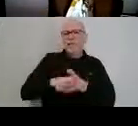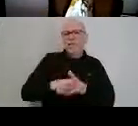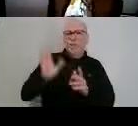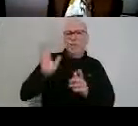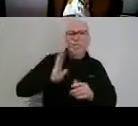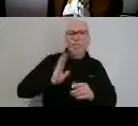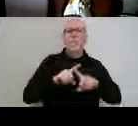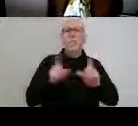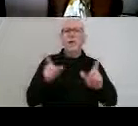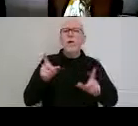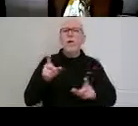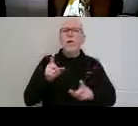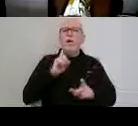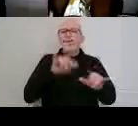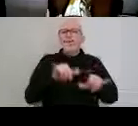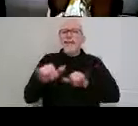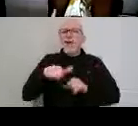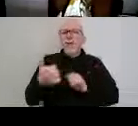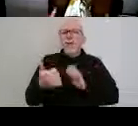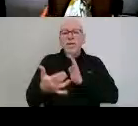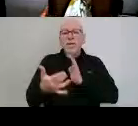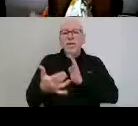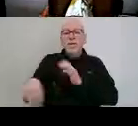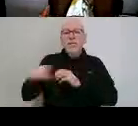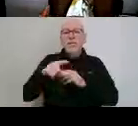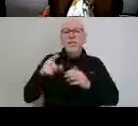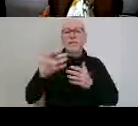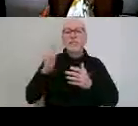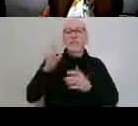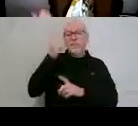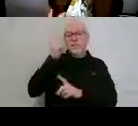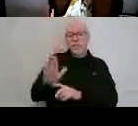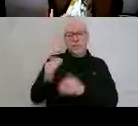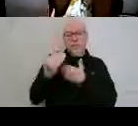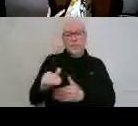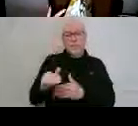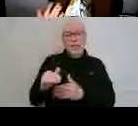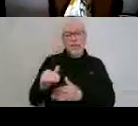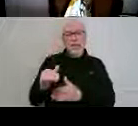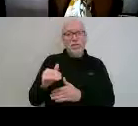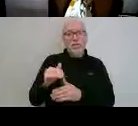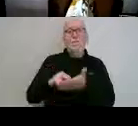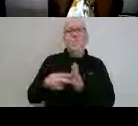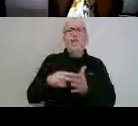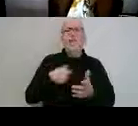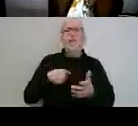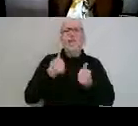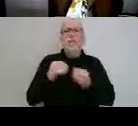But, much like any other technology, it's understanding its limitations is what will help us to successfully implement it.